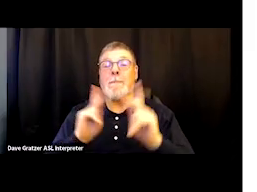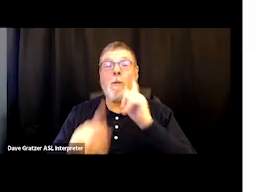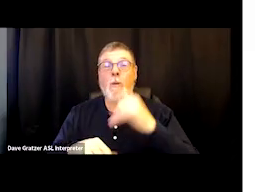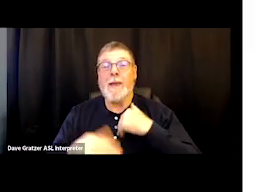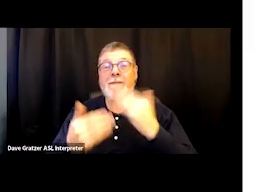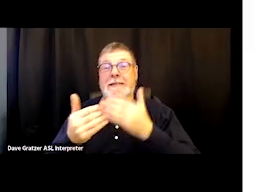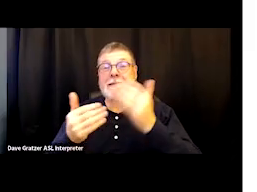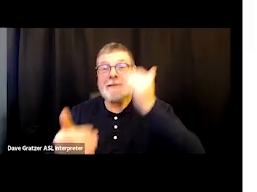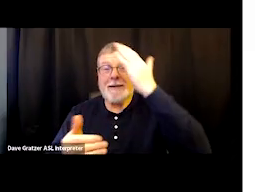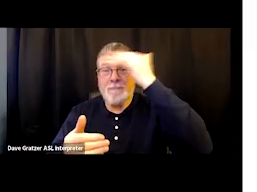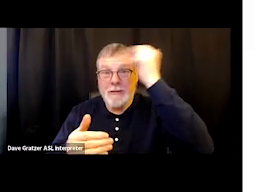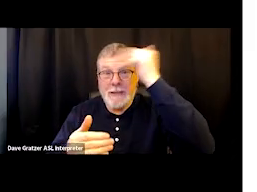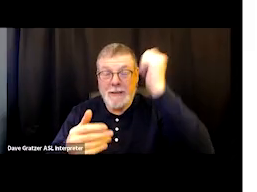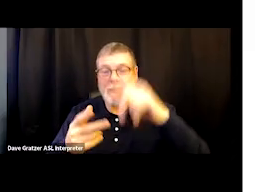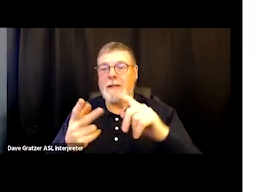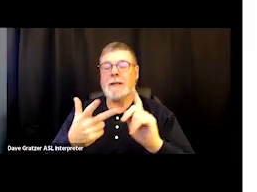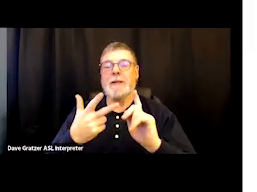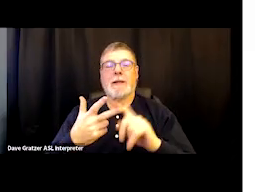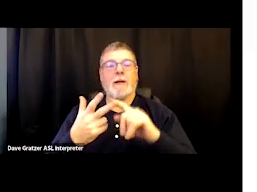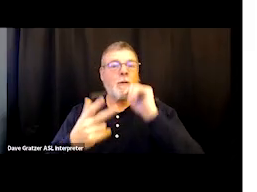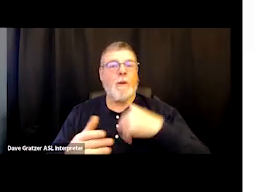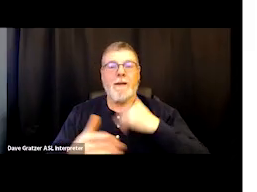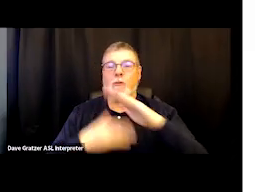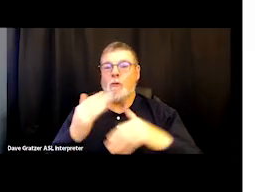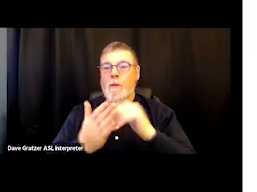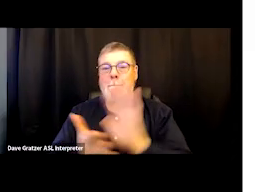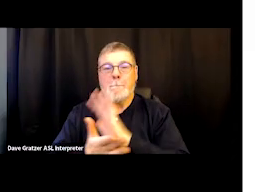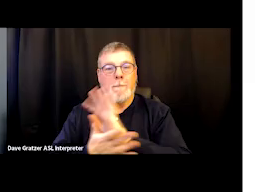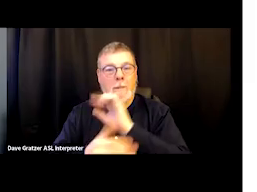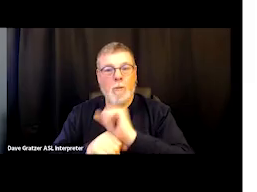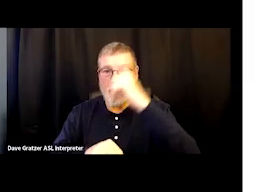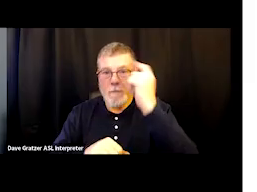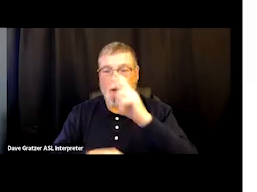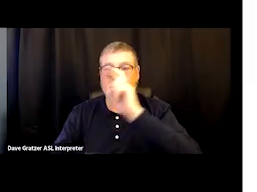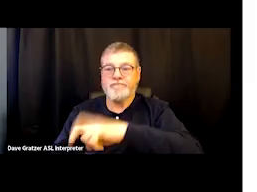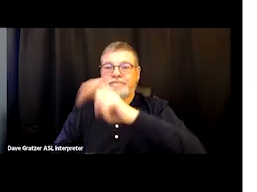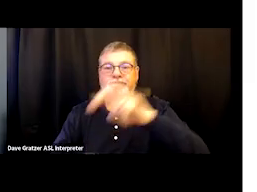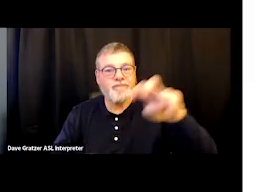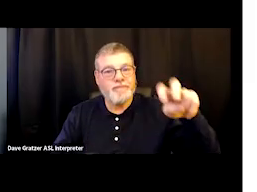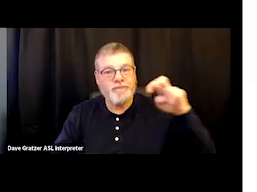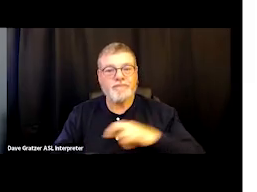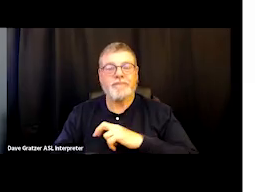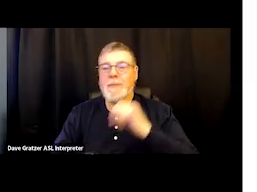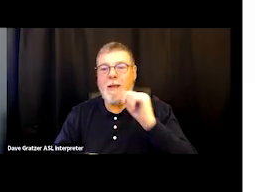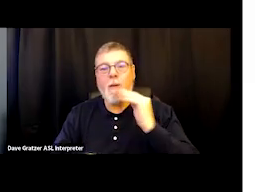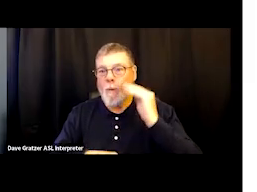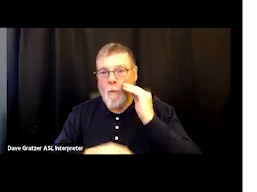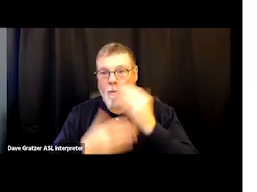or who don't have identifying documents maybe because of episodes of homelessness. So you might not be able to set up